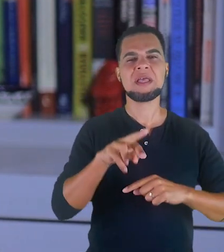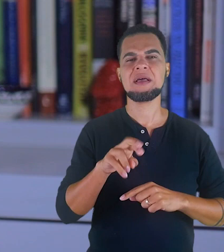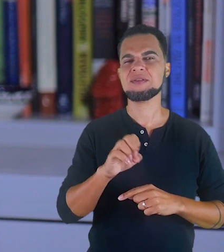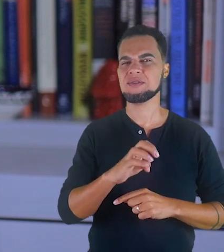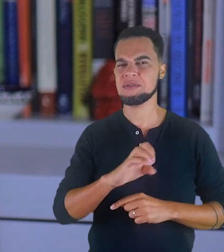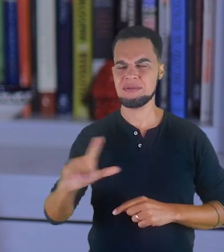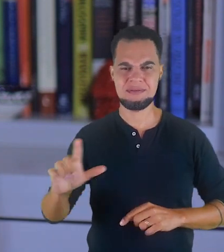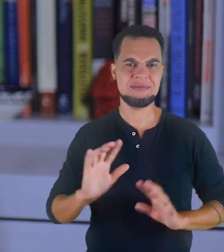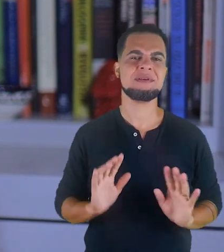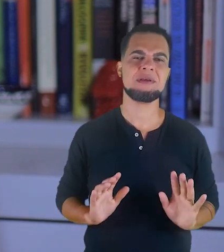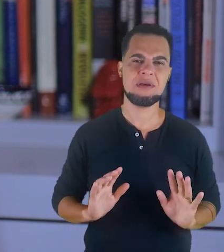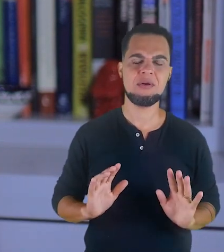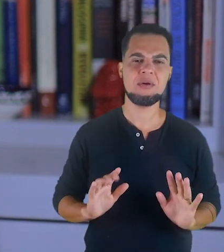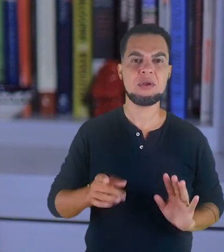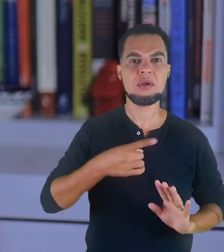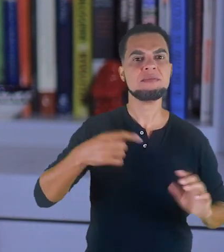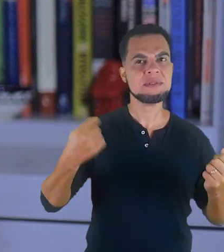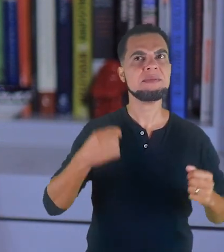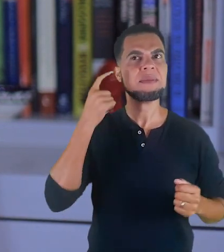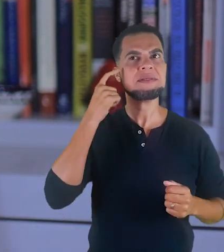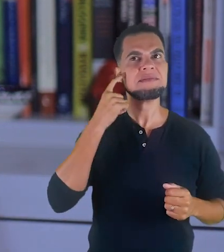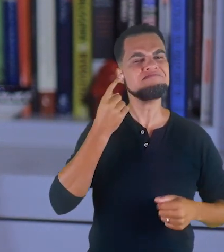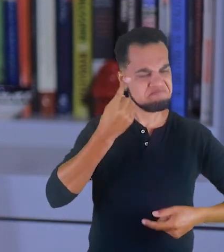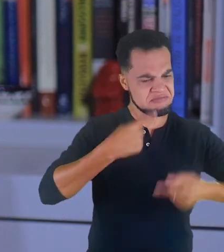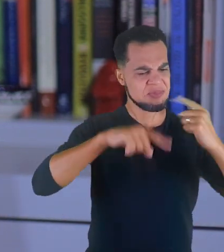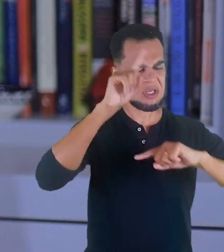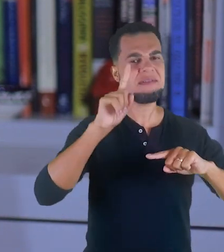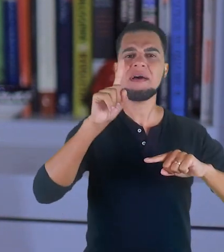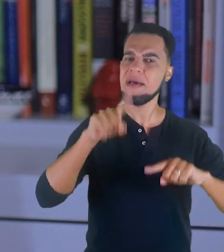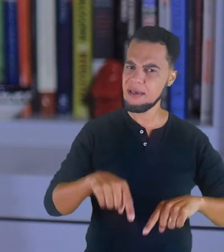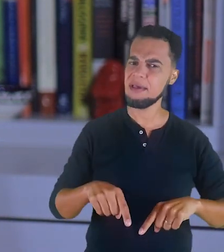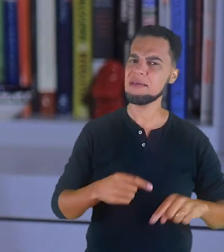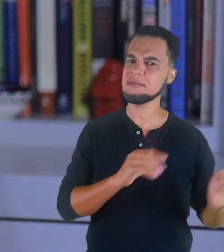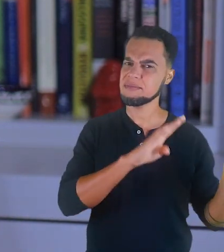we have to accept that radicalism is part of progress,